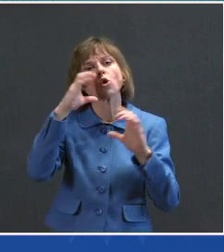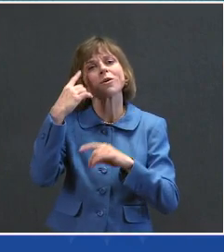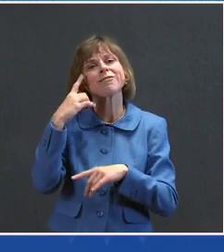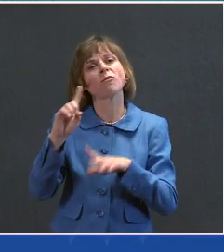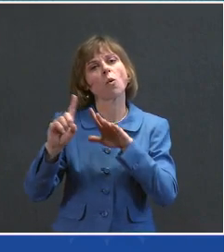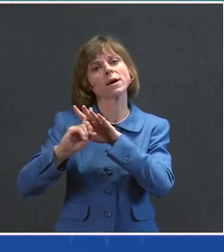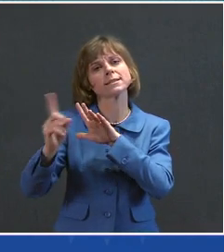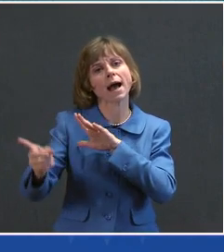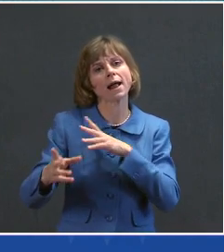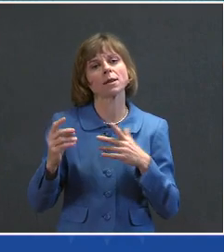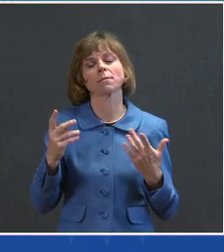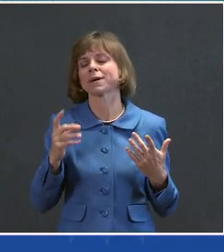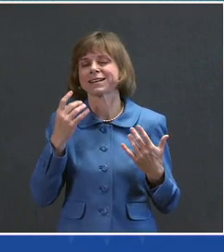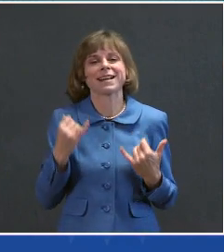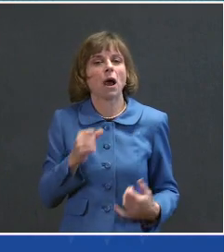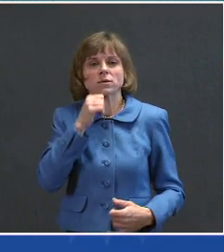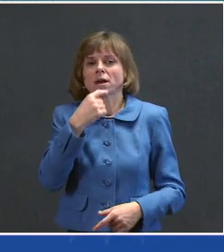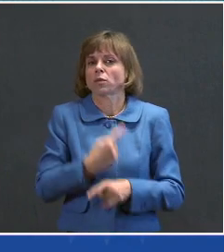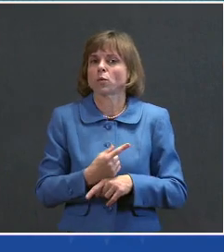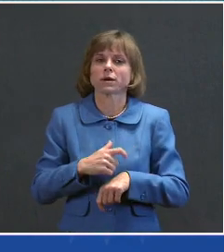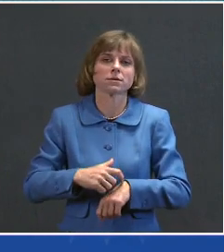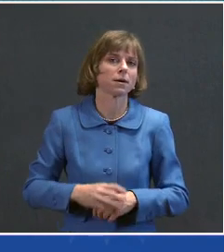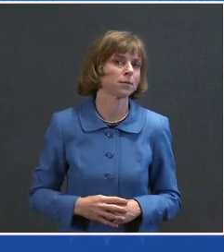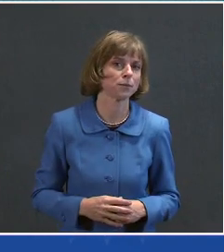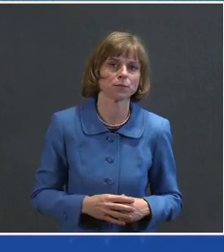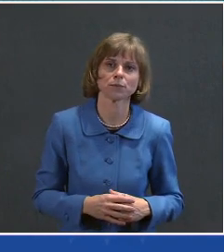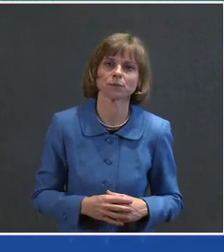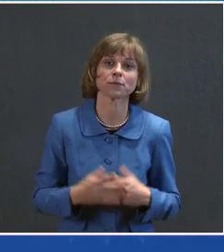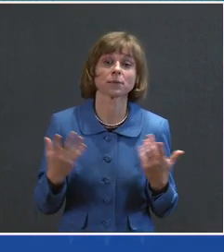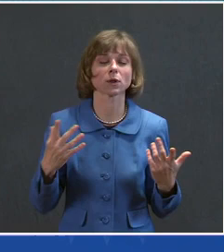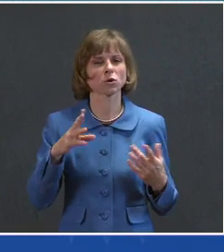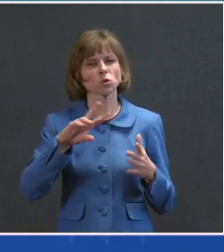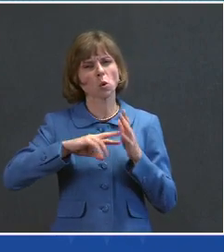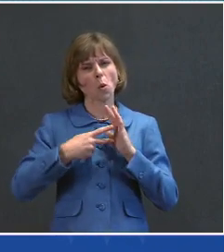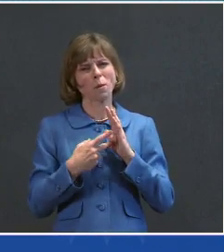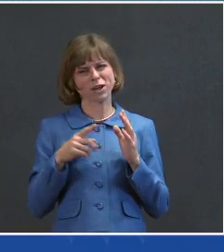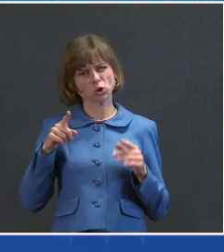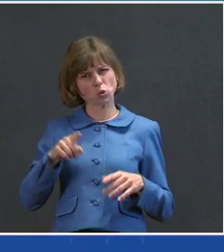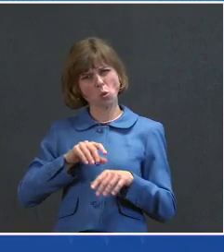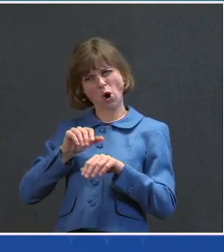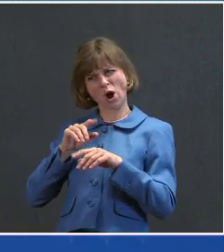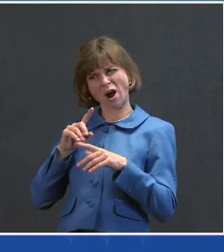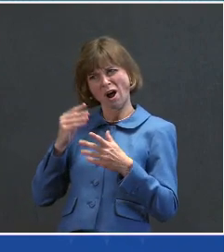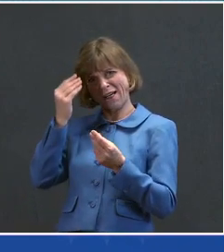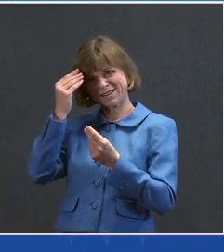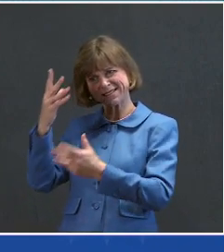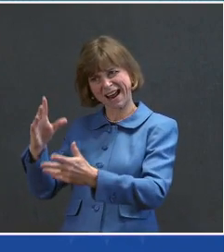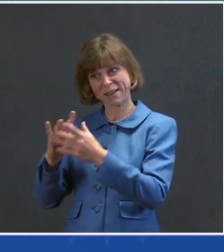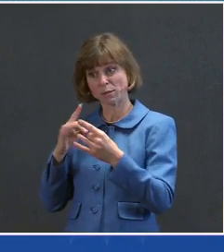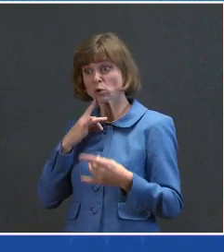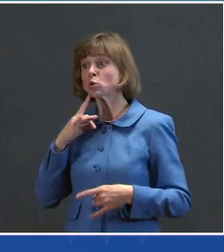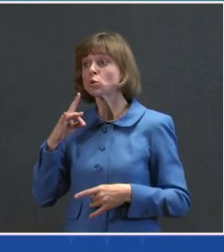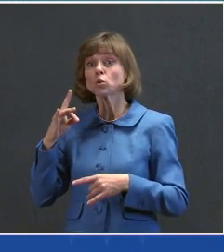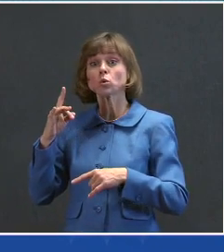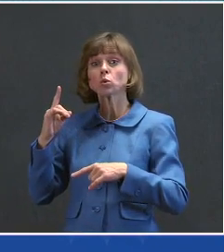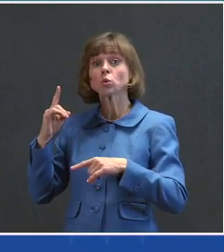The Press: So, for clarity, it sounds like, even if unintentionally, you're sending the message that these migrants can come; they just got to wait a little bit longer.